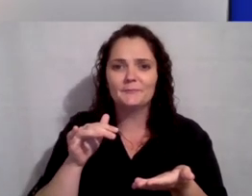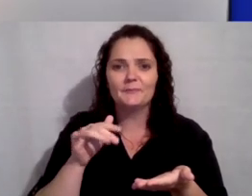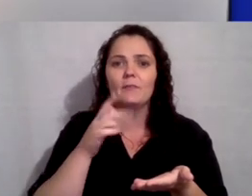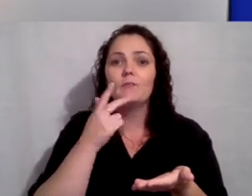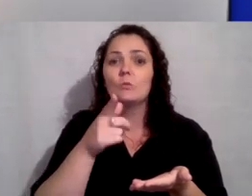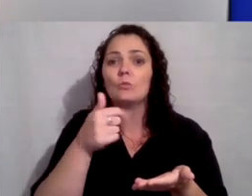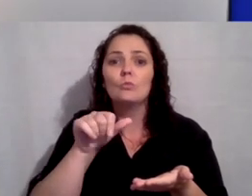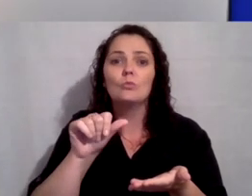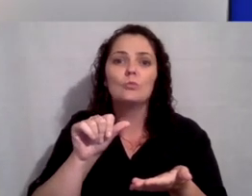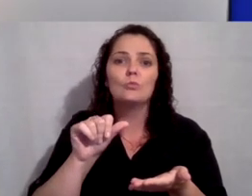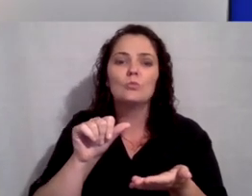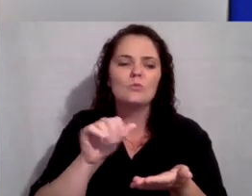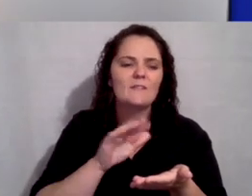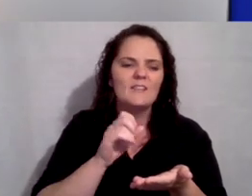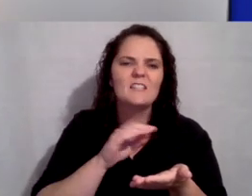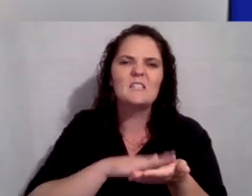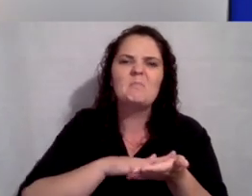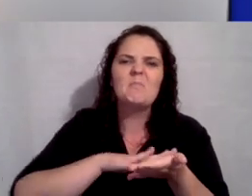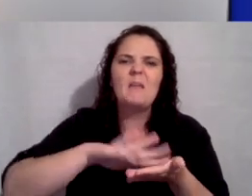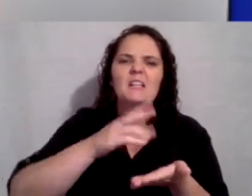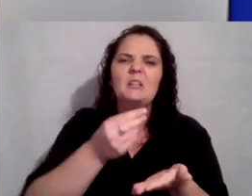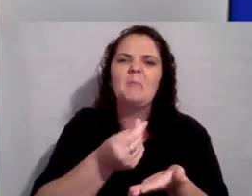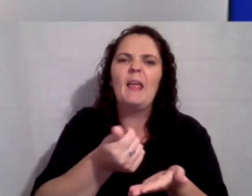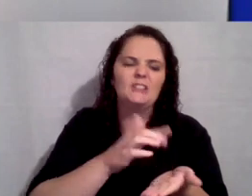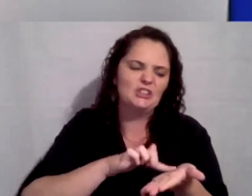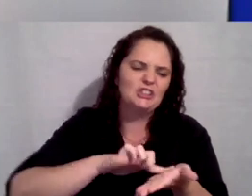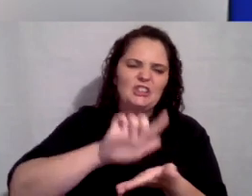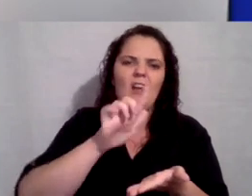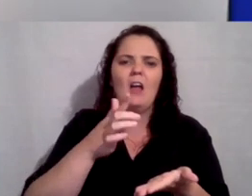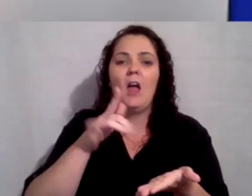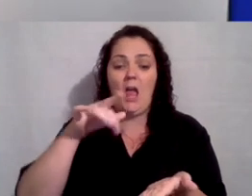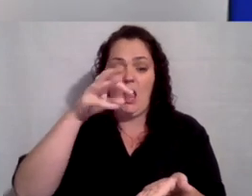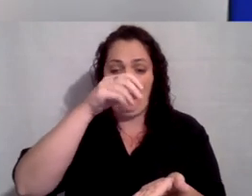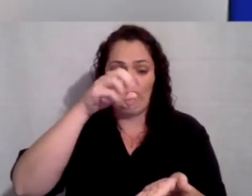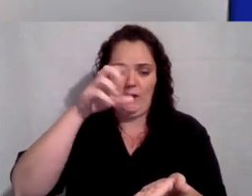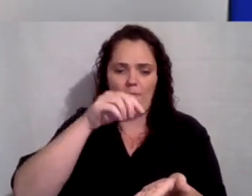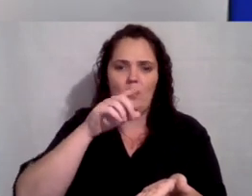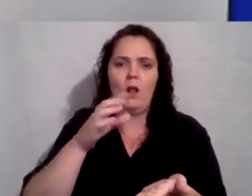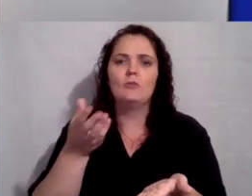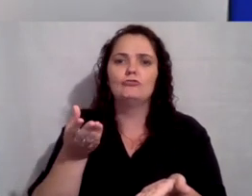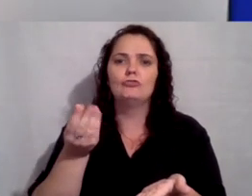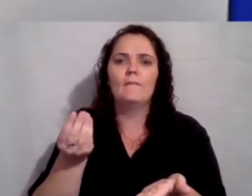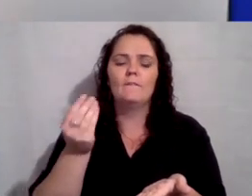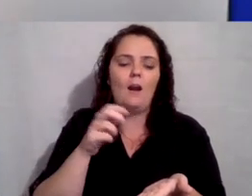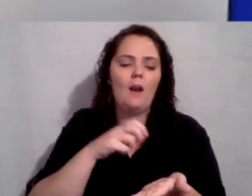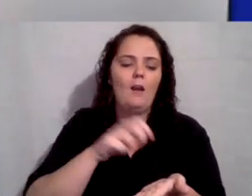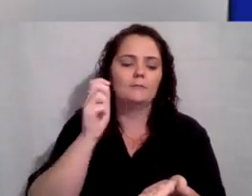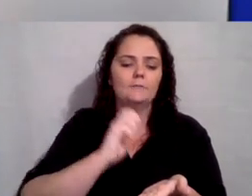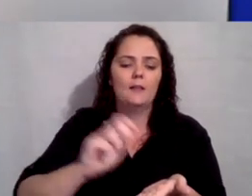So if you have graphite powder or smudges that's what's used, you crumble this all over your paper and then you wipe it lightly with it and